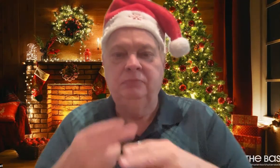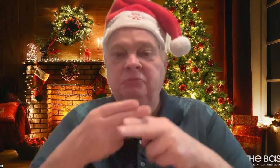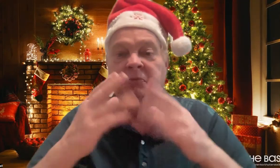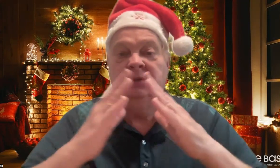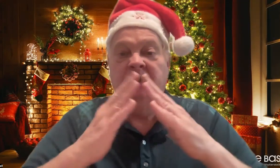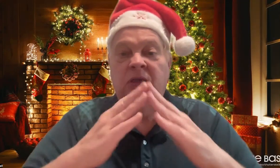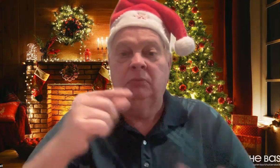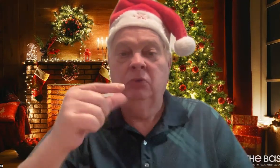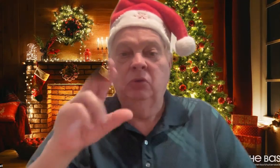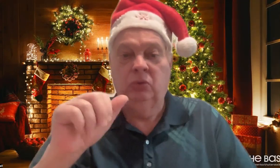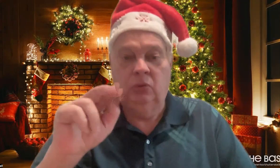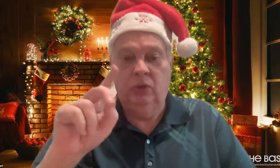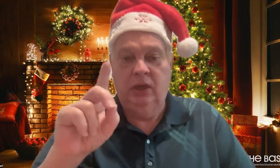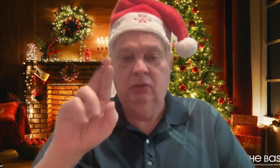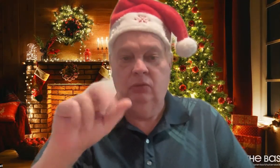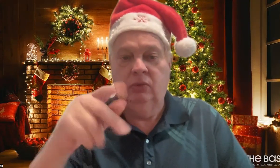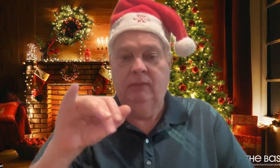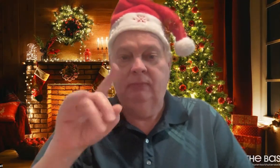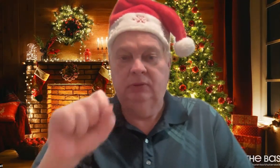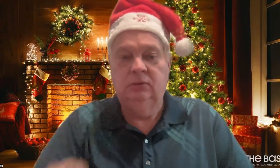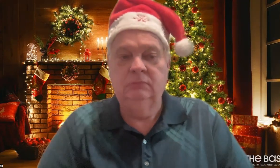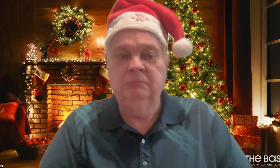located in the City of Grand Rapids.